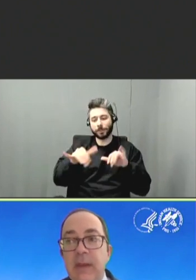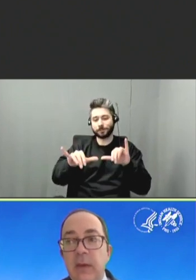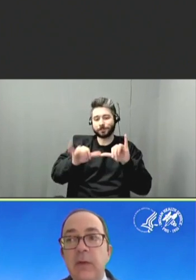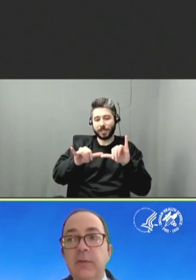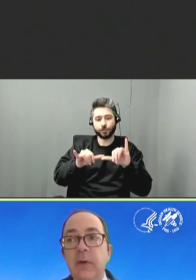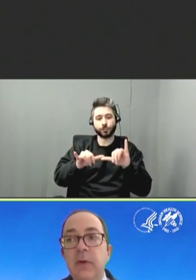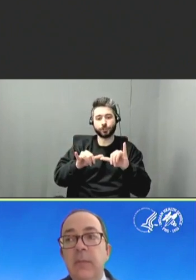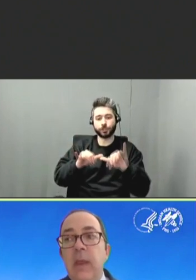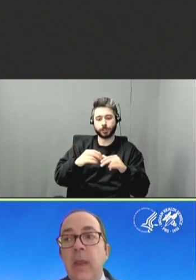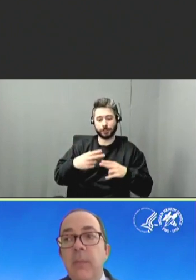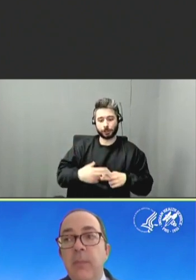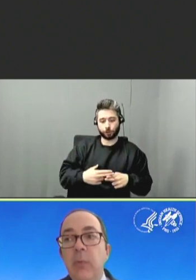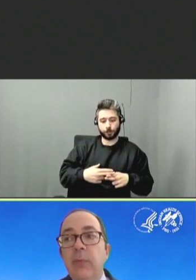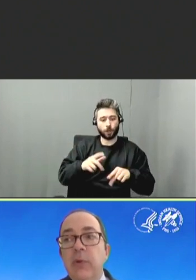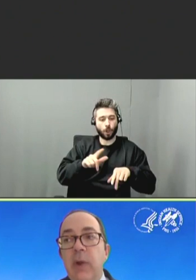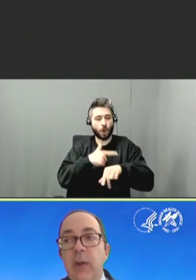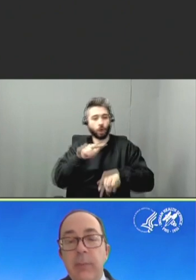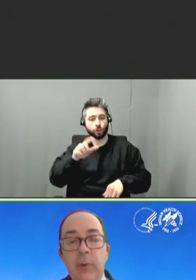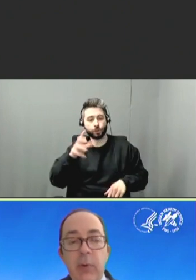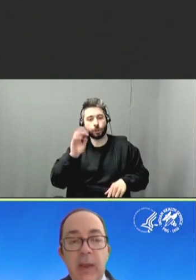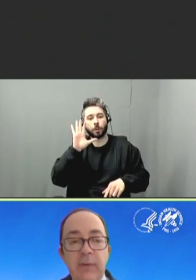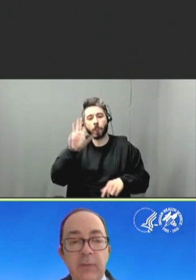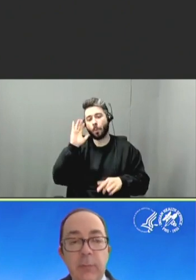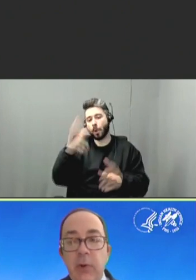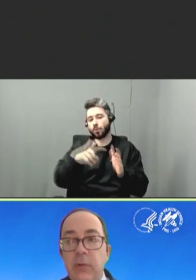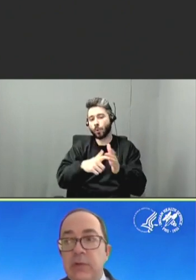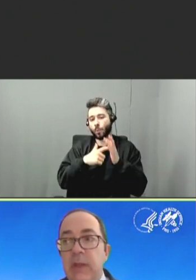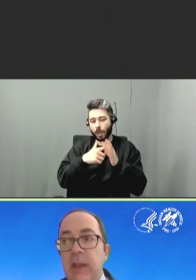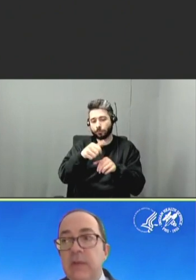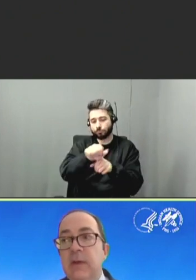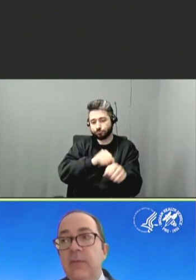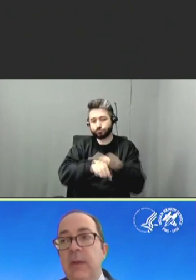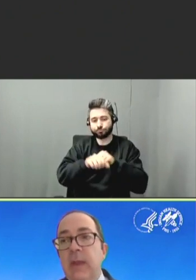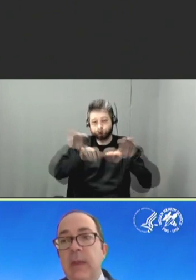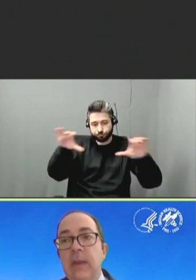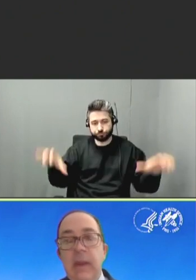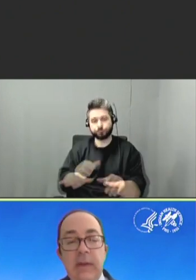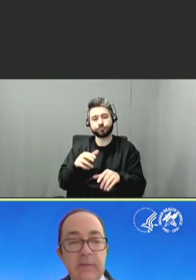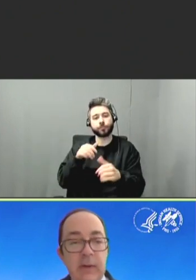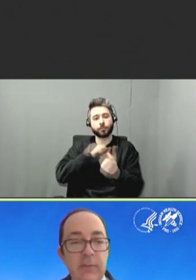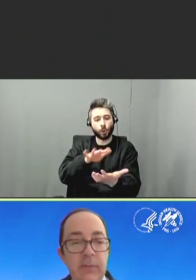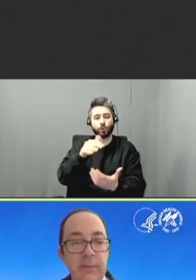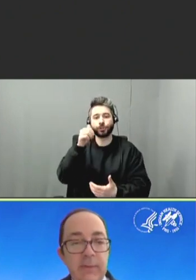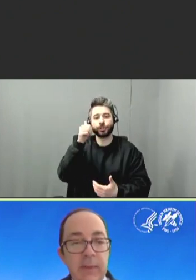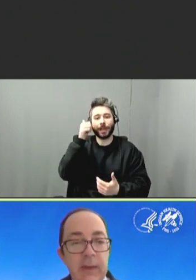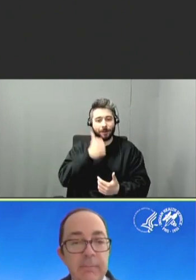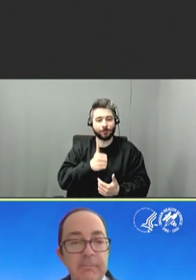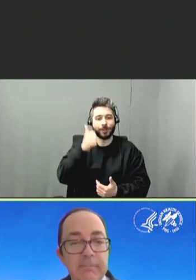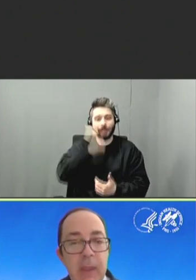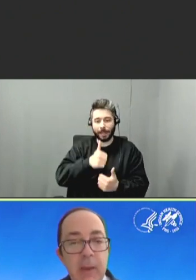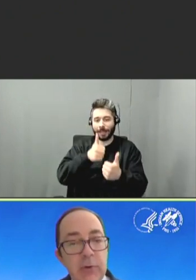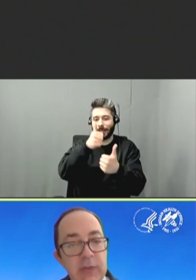and long term but will require a proactive approach each and every day at each and every facility.